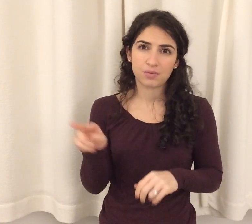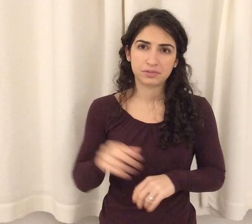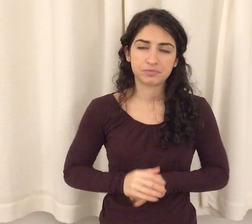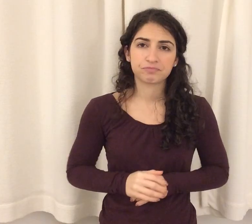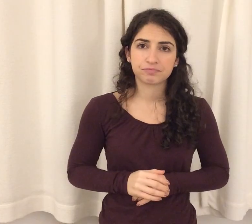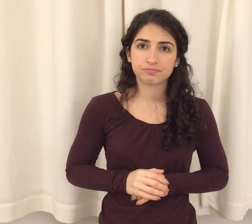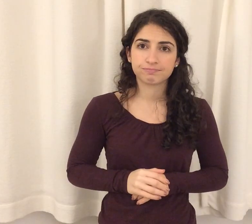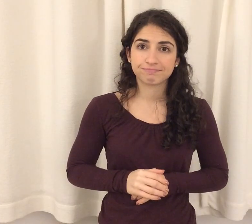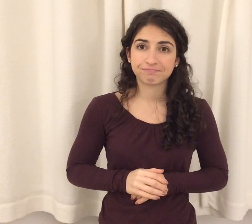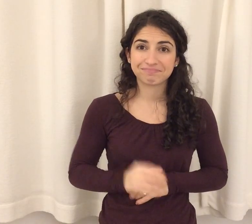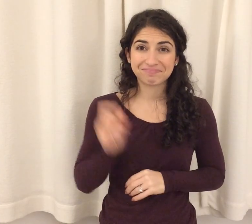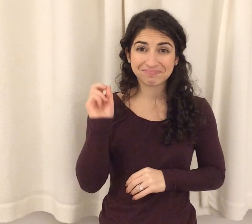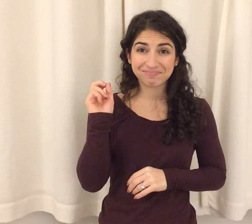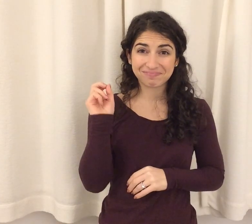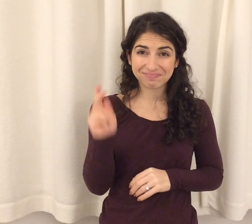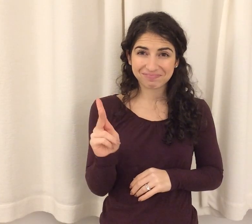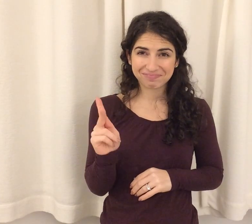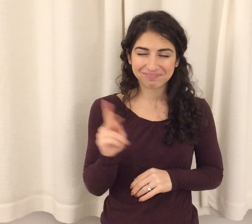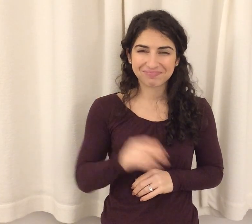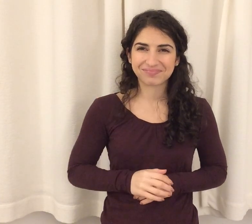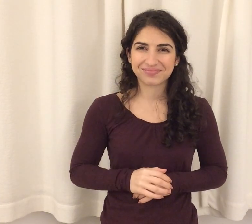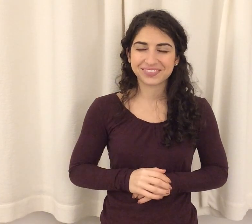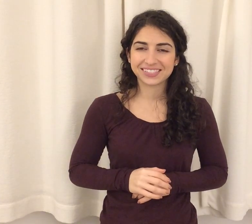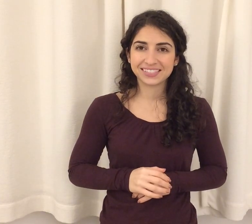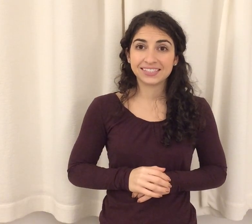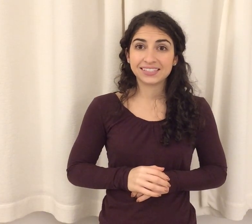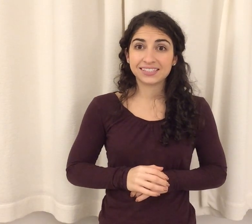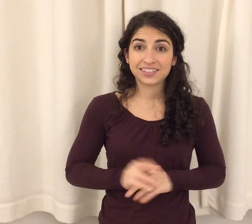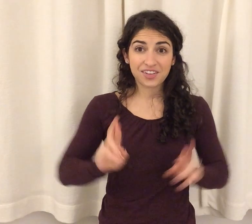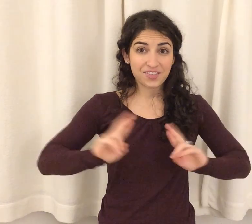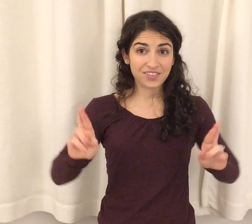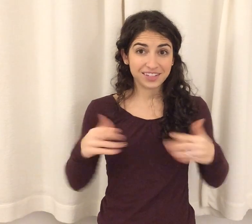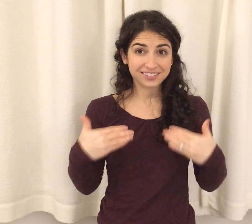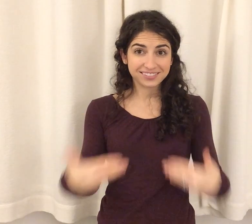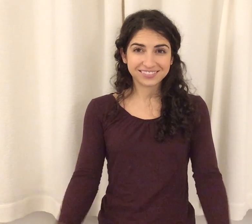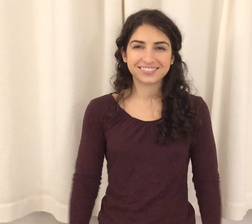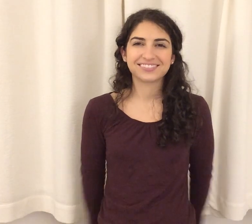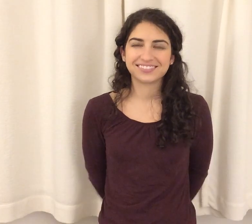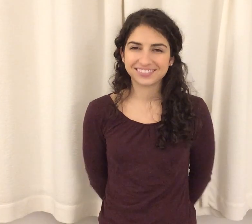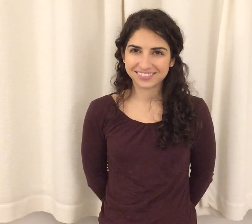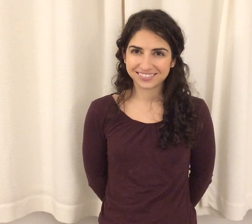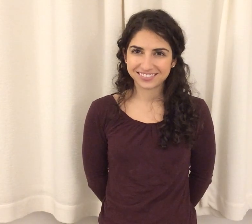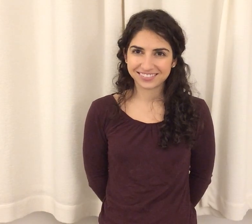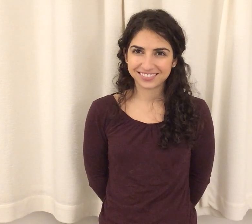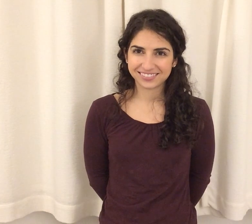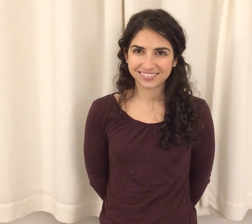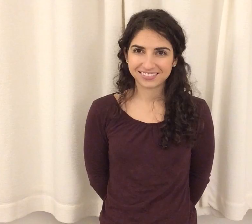that you can watch for them. All right! Ready to get going?